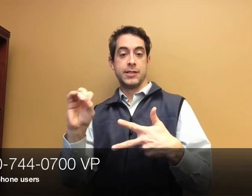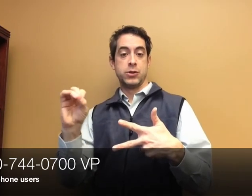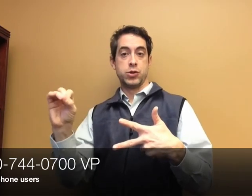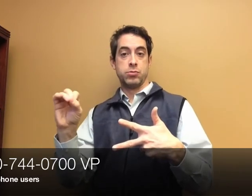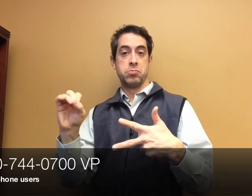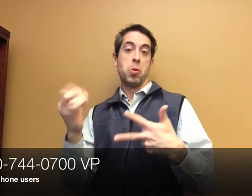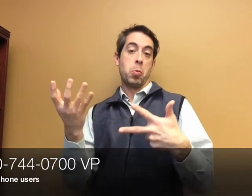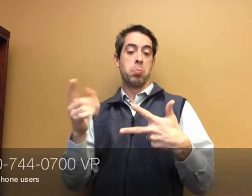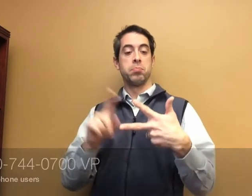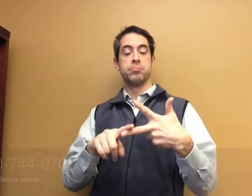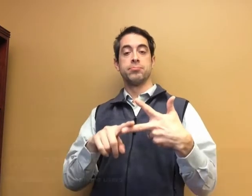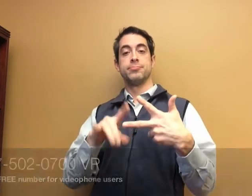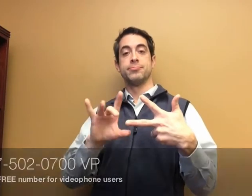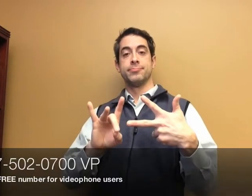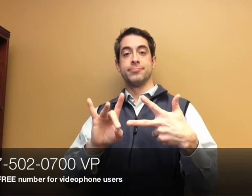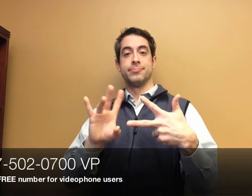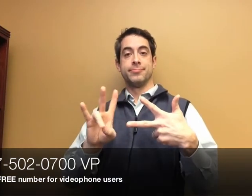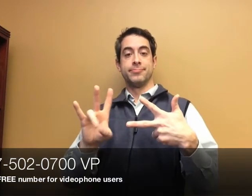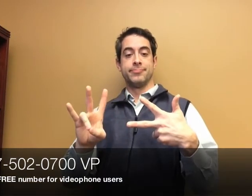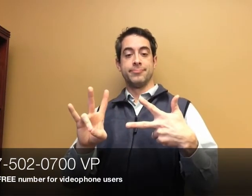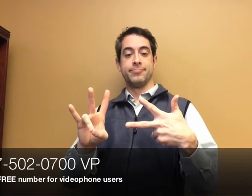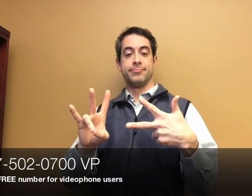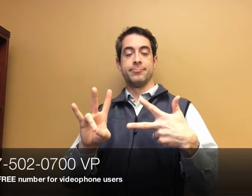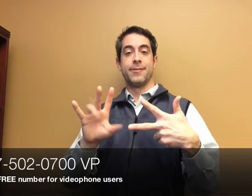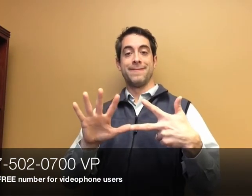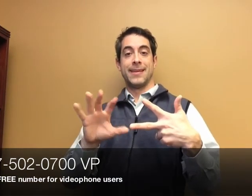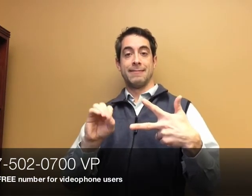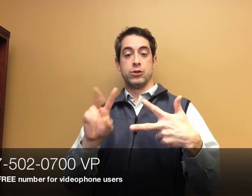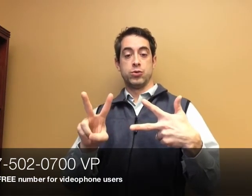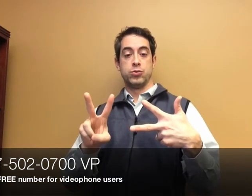or 877-502-0700.